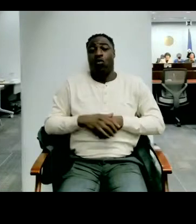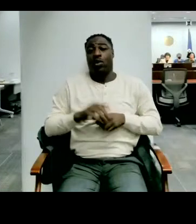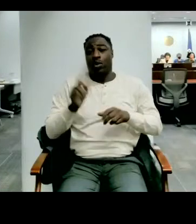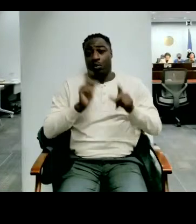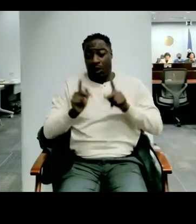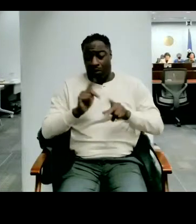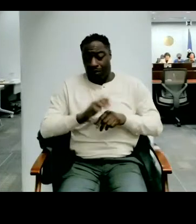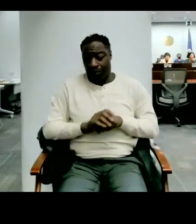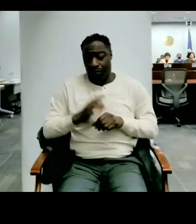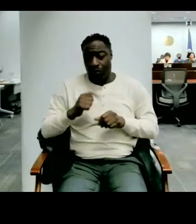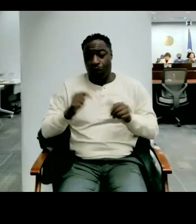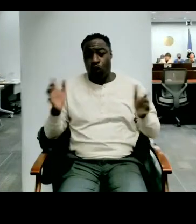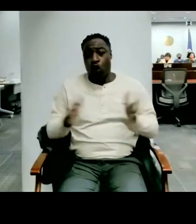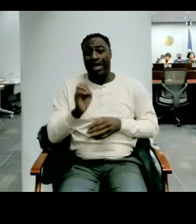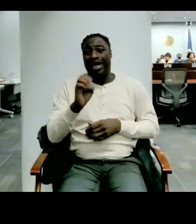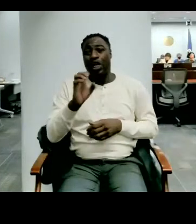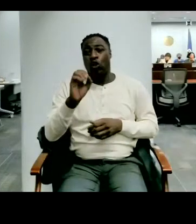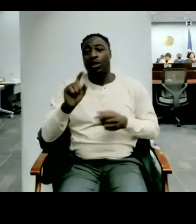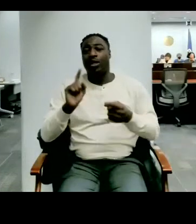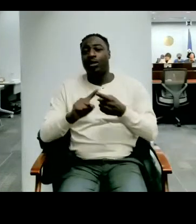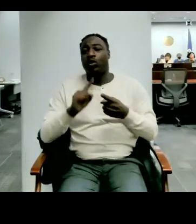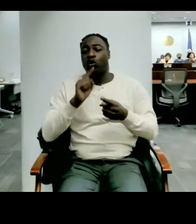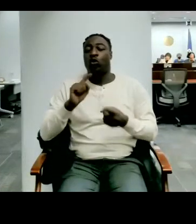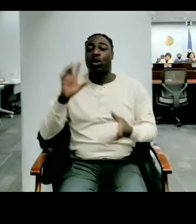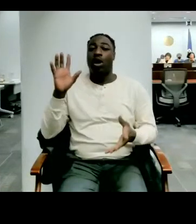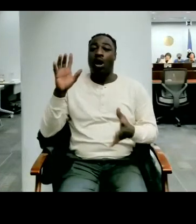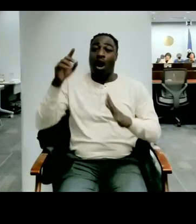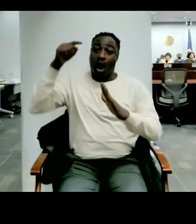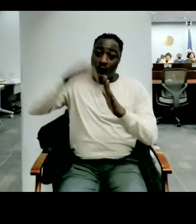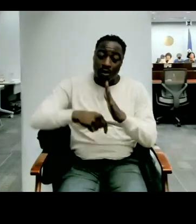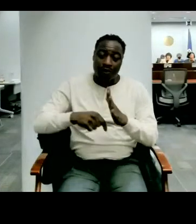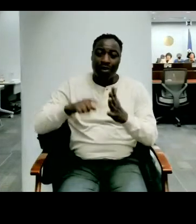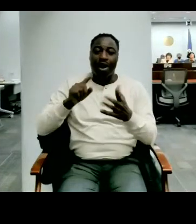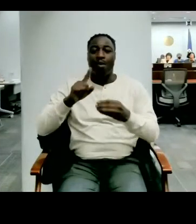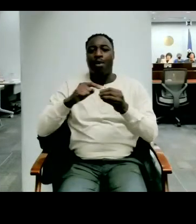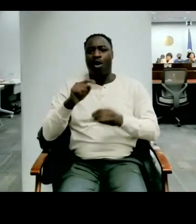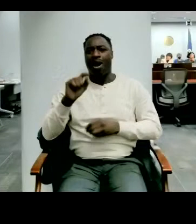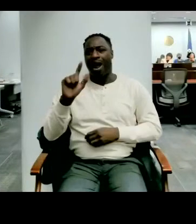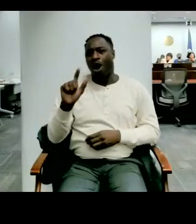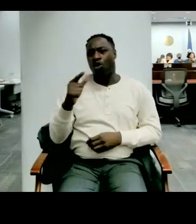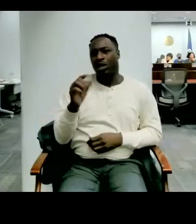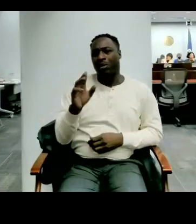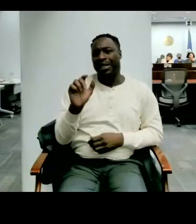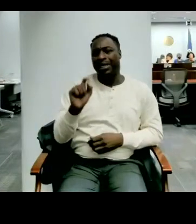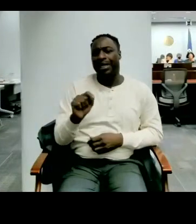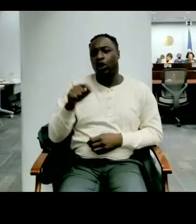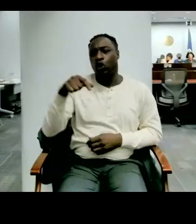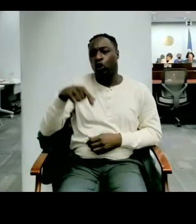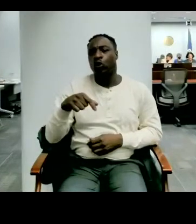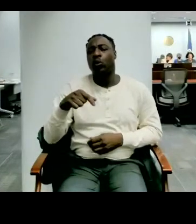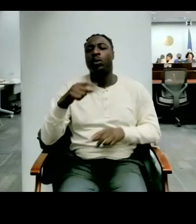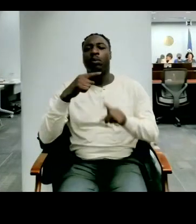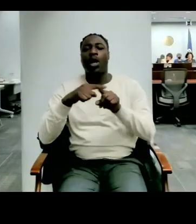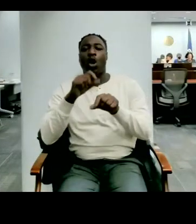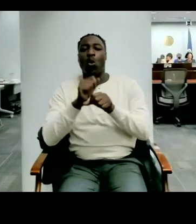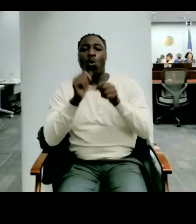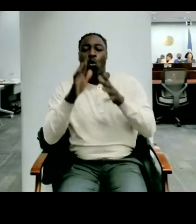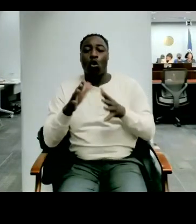We urge EEOC to do outreach about LGTBQ rights, particularly in the states that